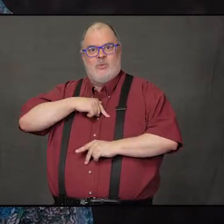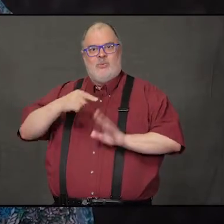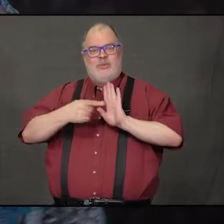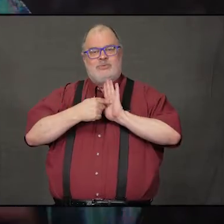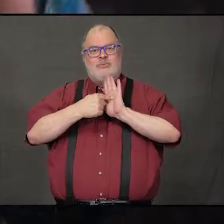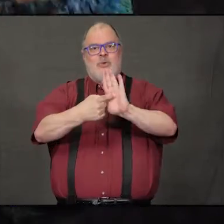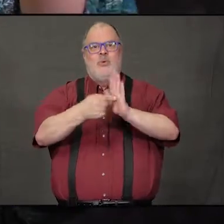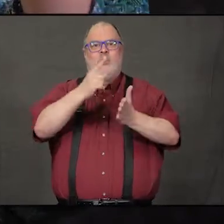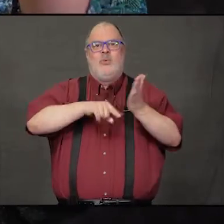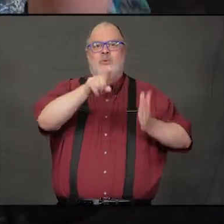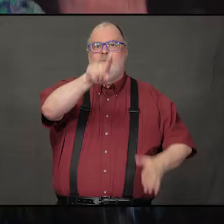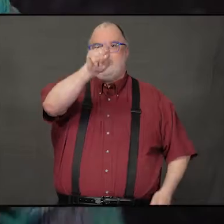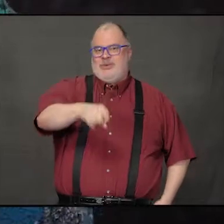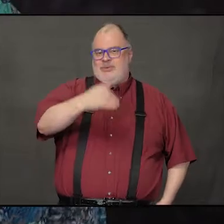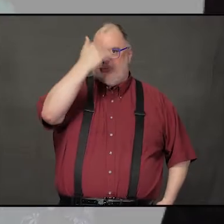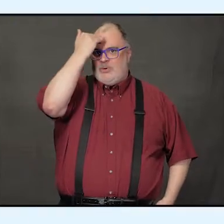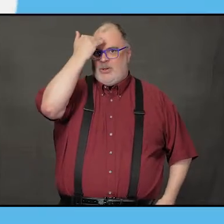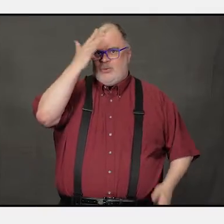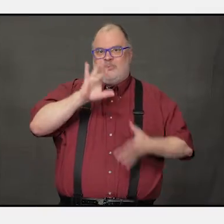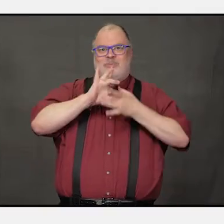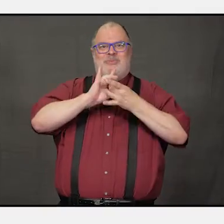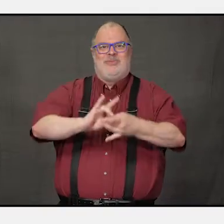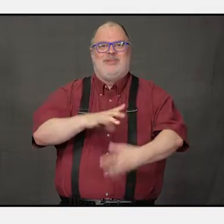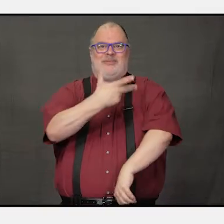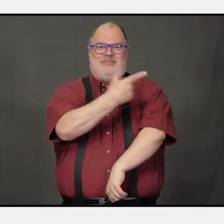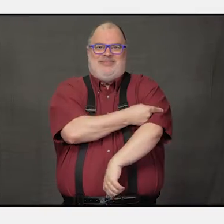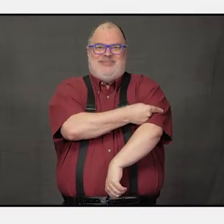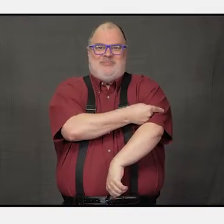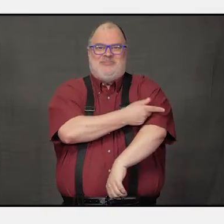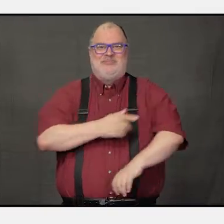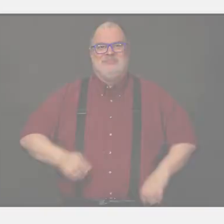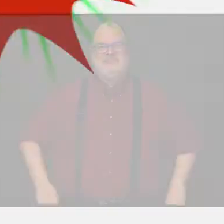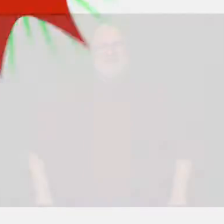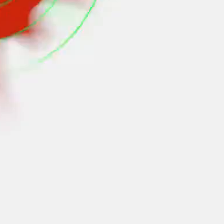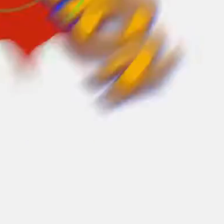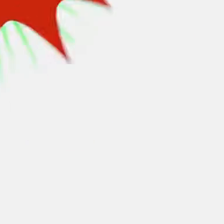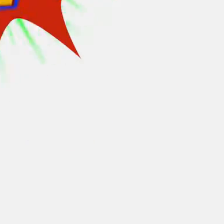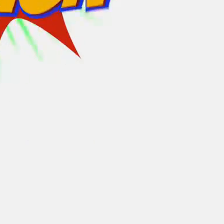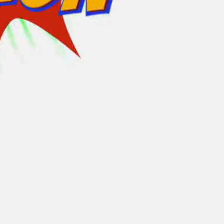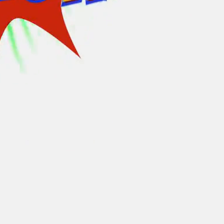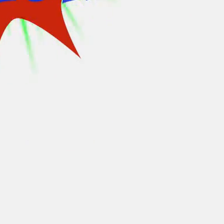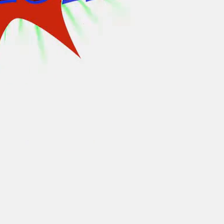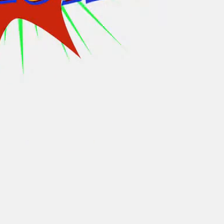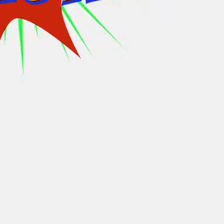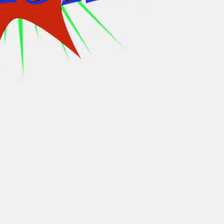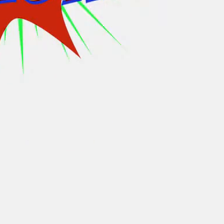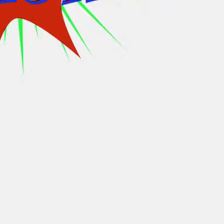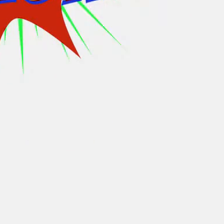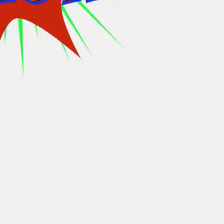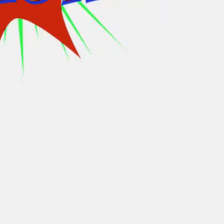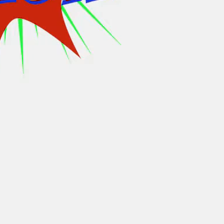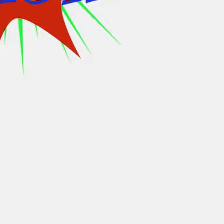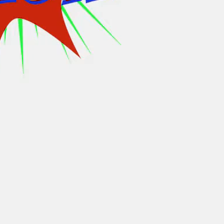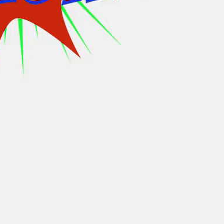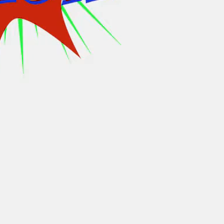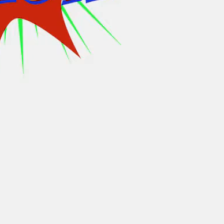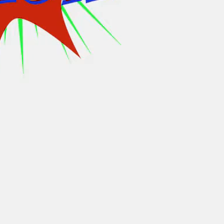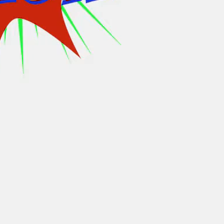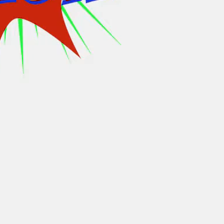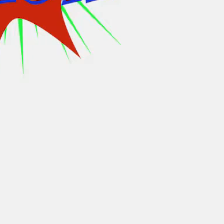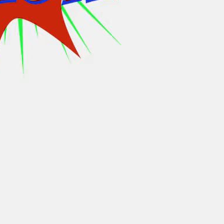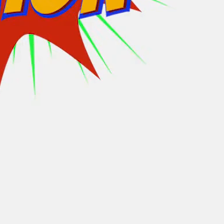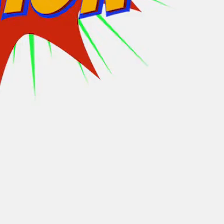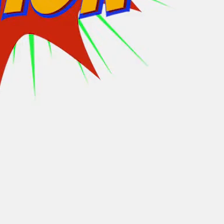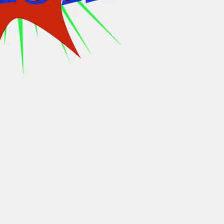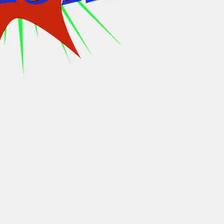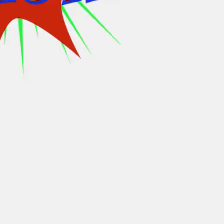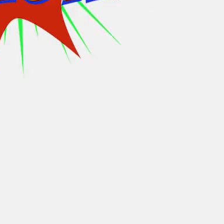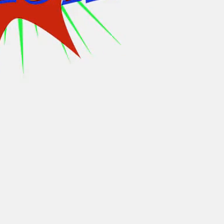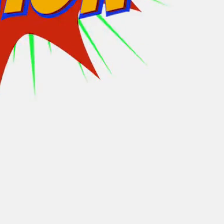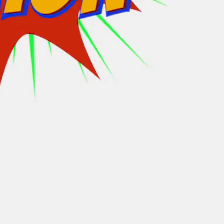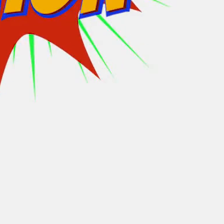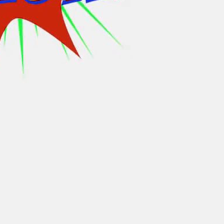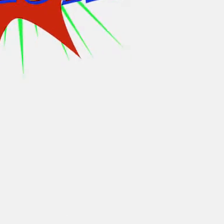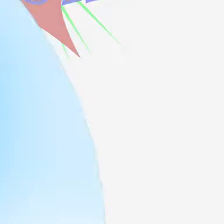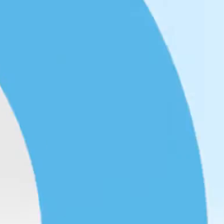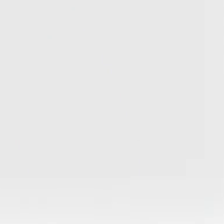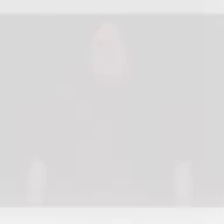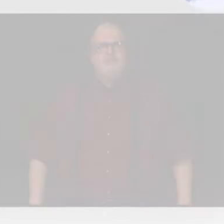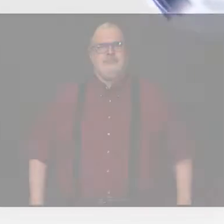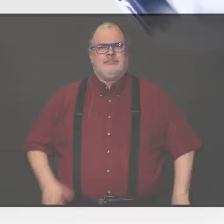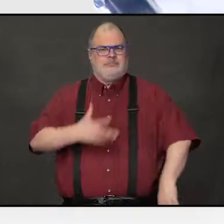Show - Vaccination Edition”! {jazzy lounge theme}